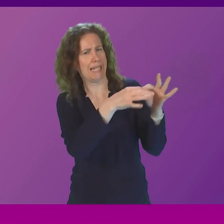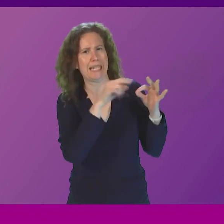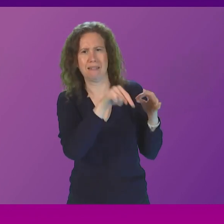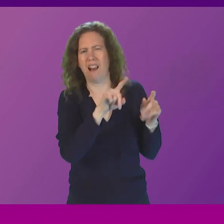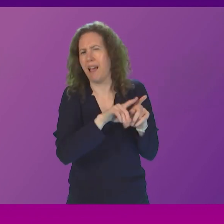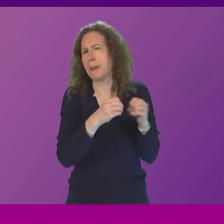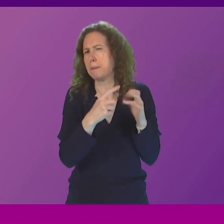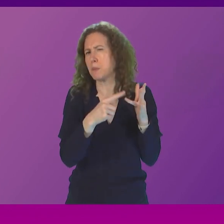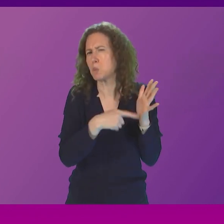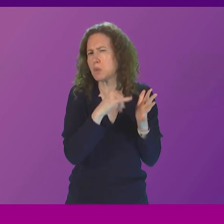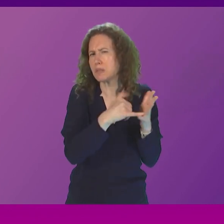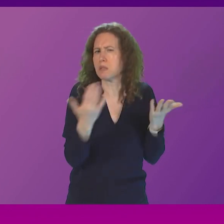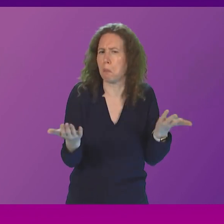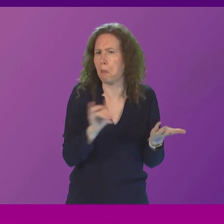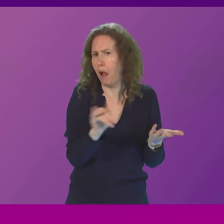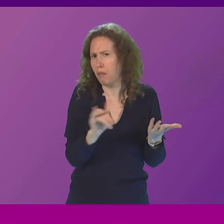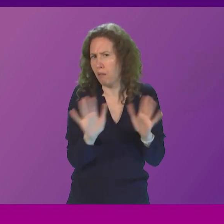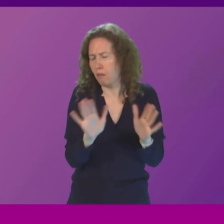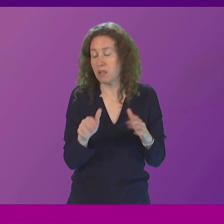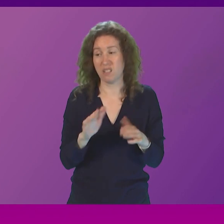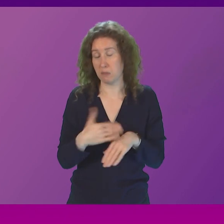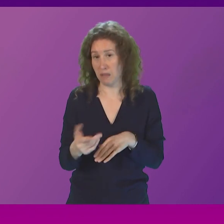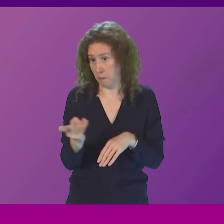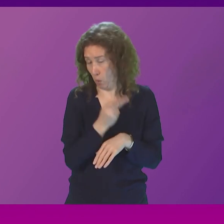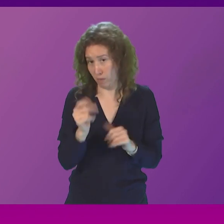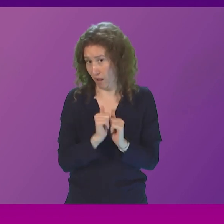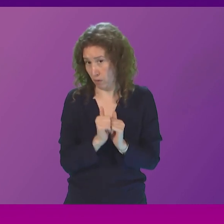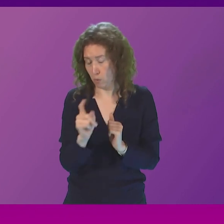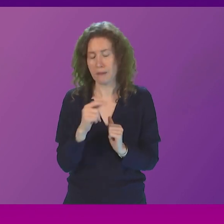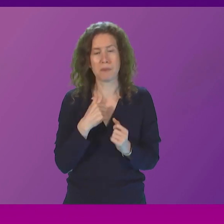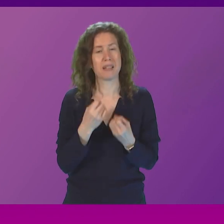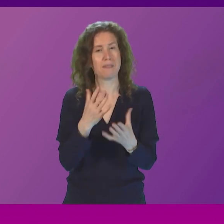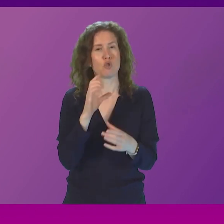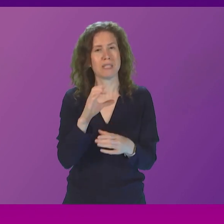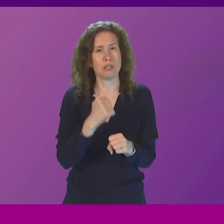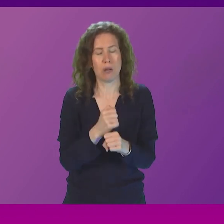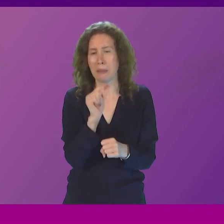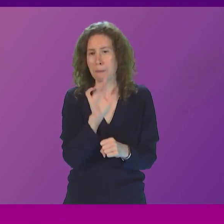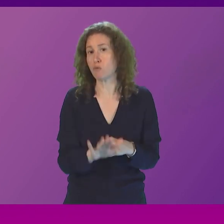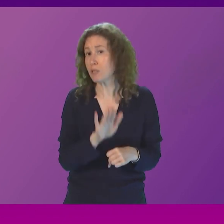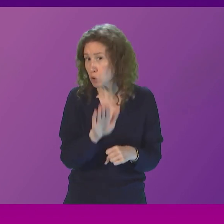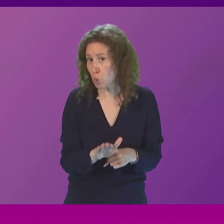To give her some level of reassurance, I say to Christine Grahame that we are committed